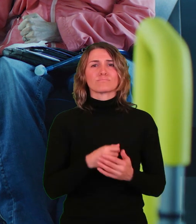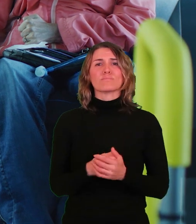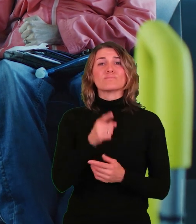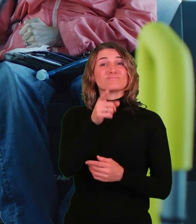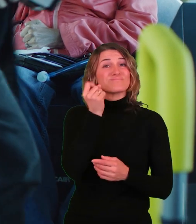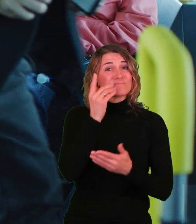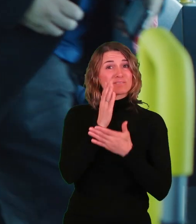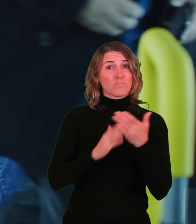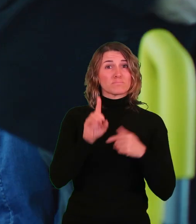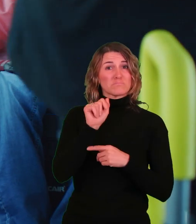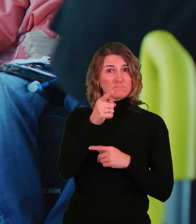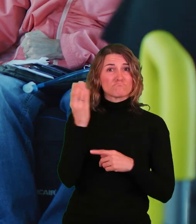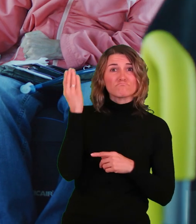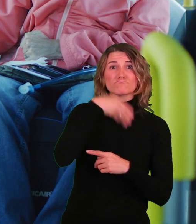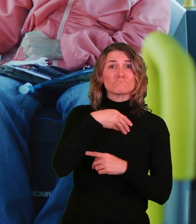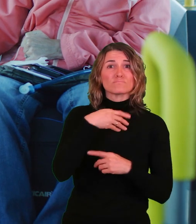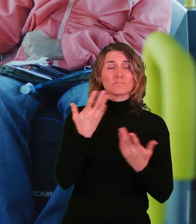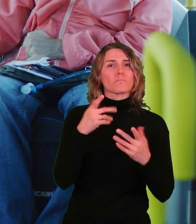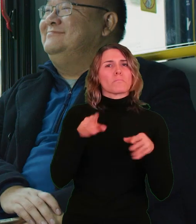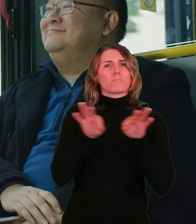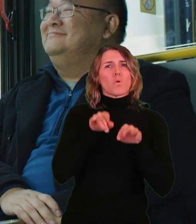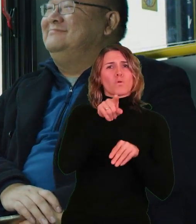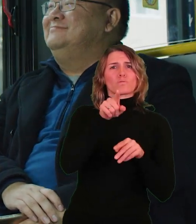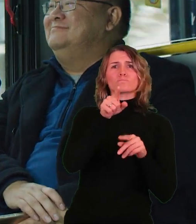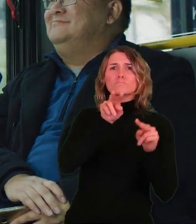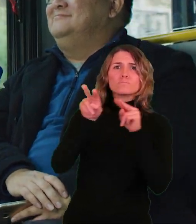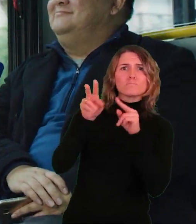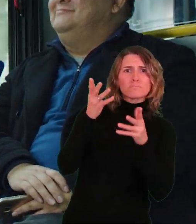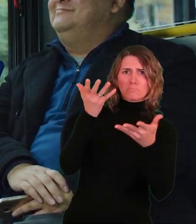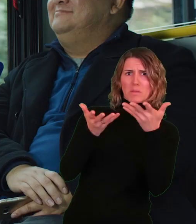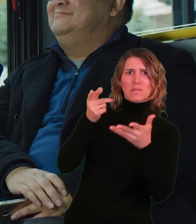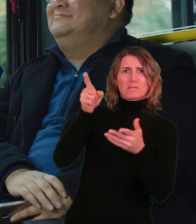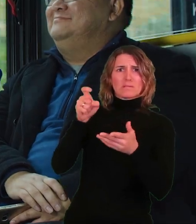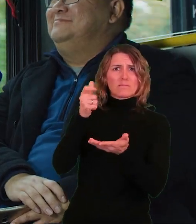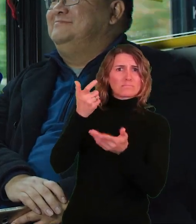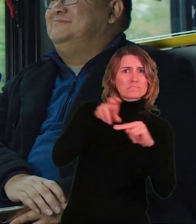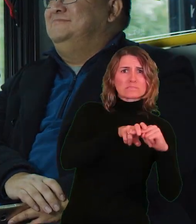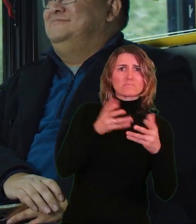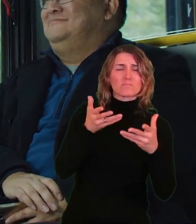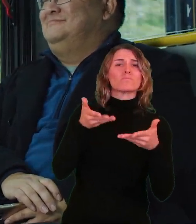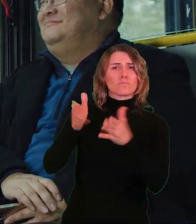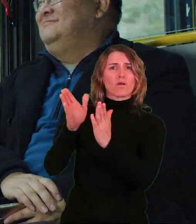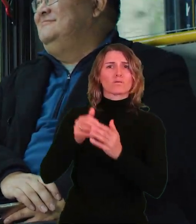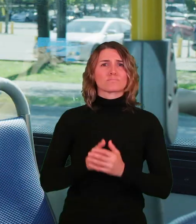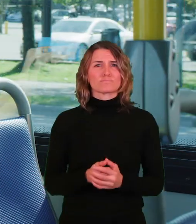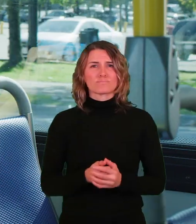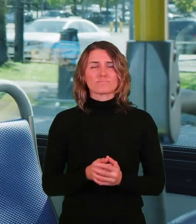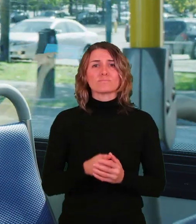Some disabilities are not visible. So please be aware of those that might be in need of a seat. When on the bus